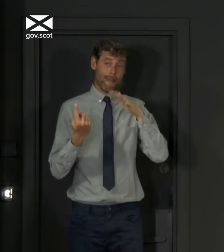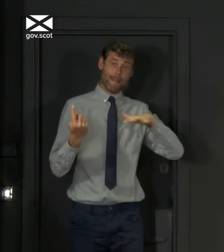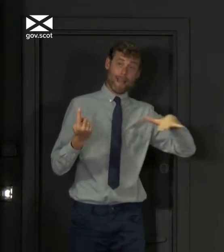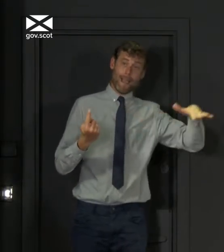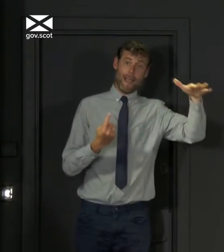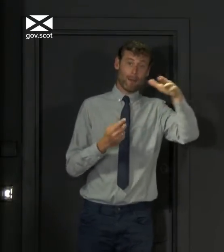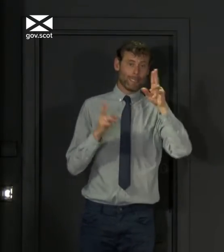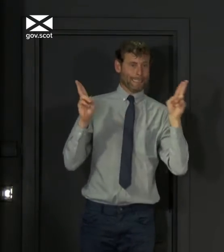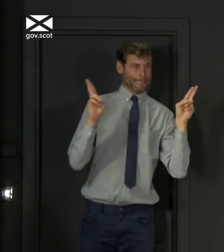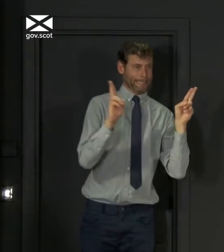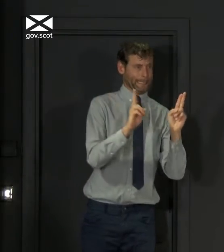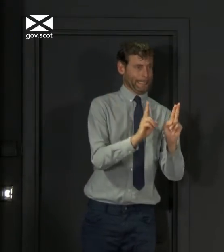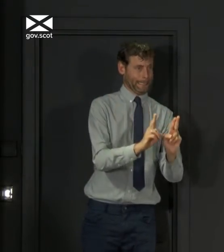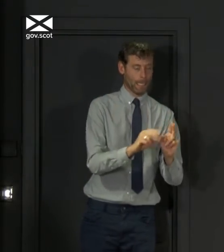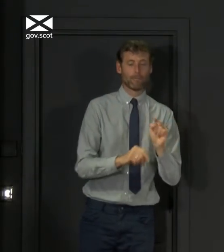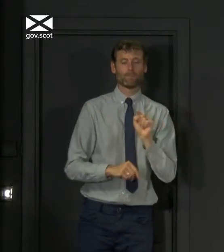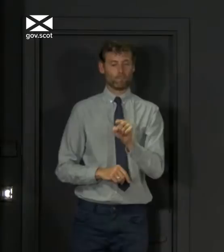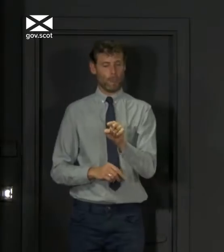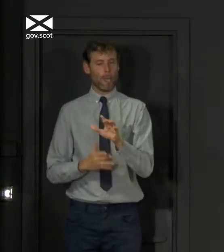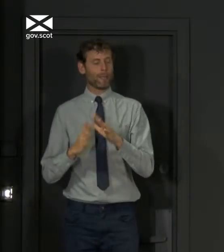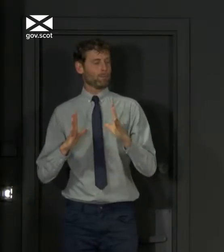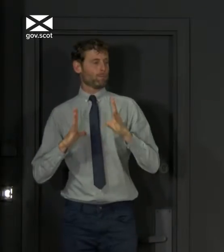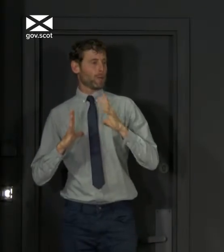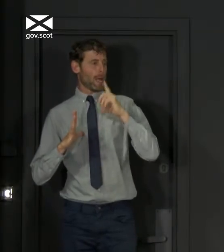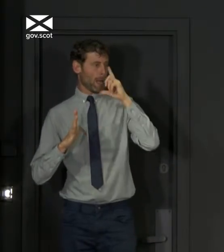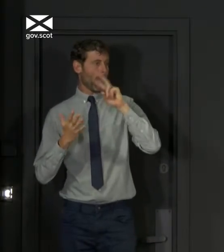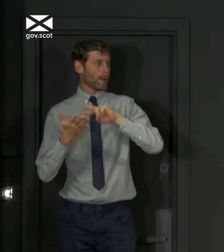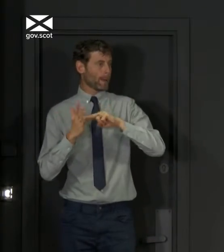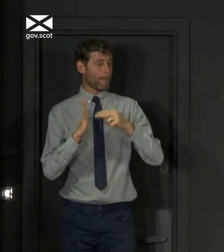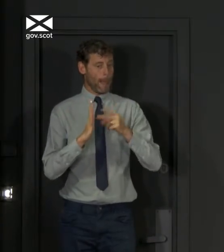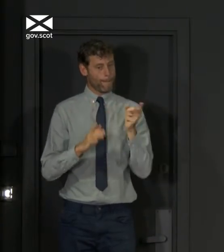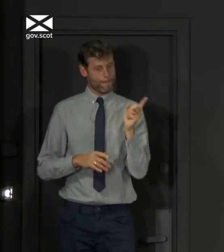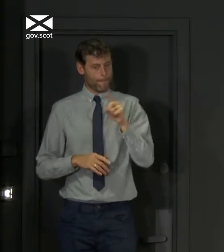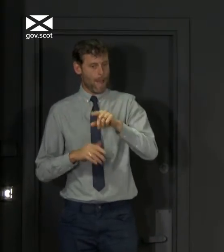can plan for a full-time return in August. That wasn't the case a few weeks ago when